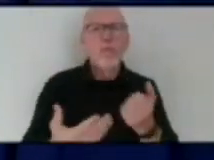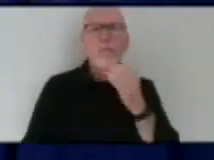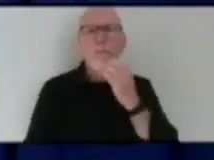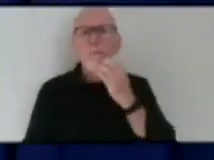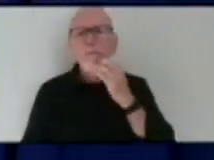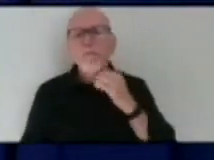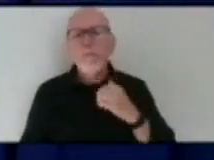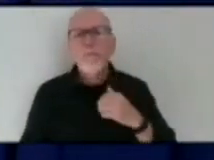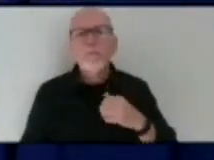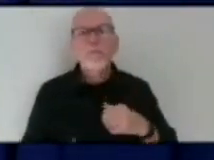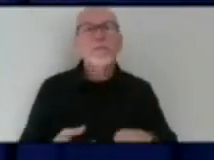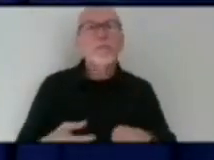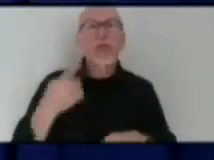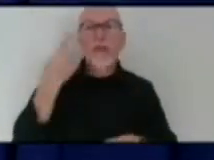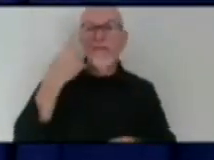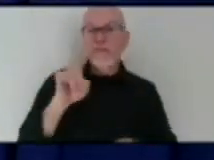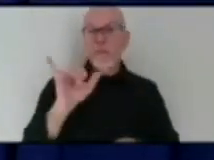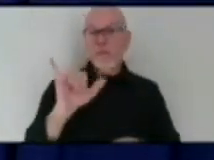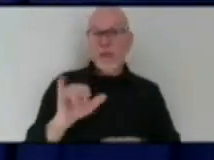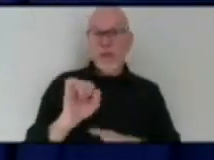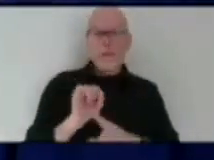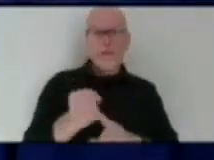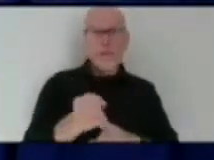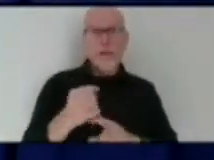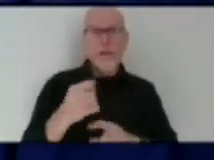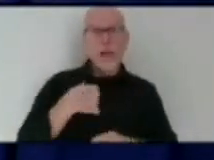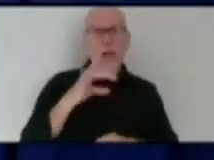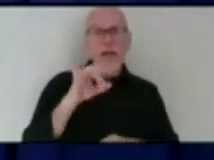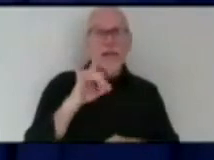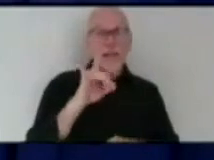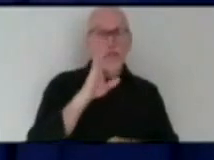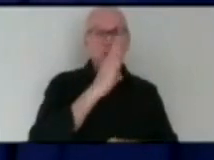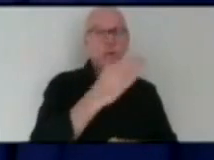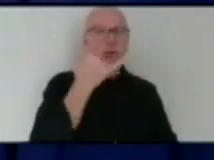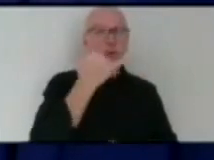in that particular situation, I made a direct call to the health officer in